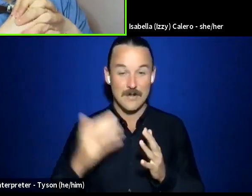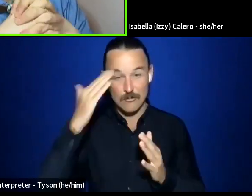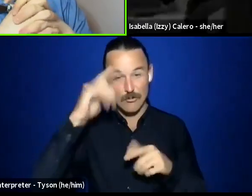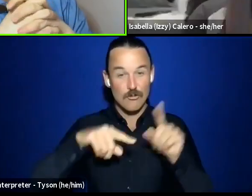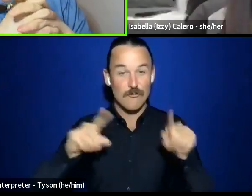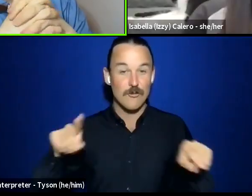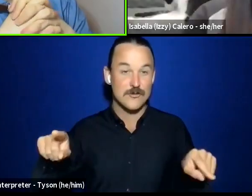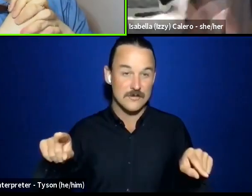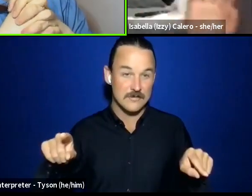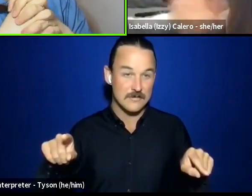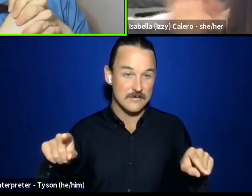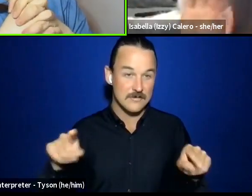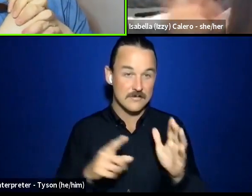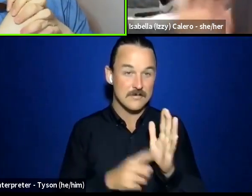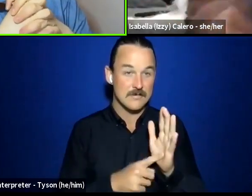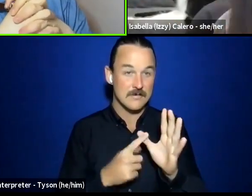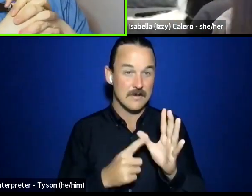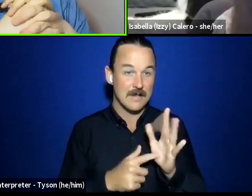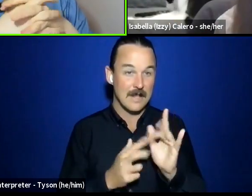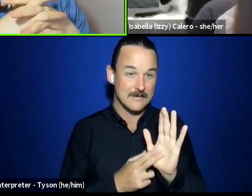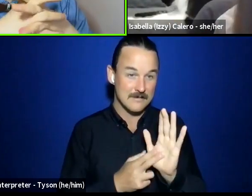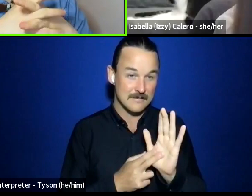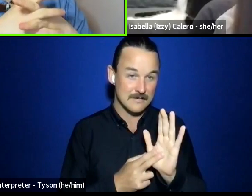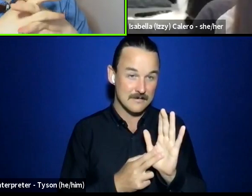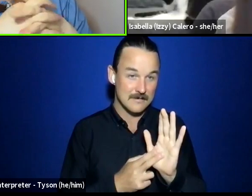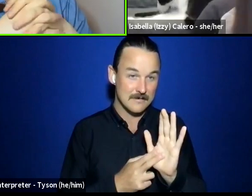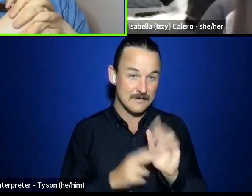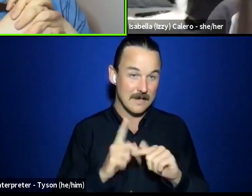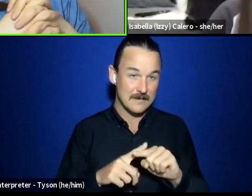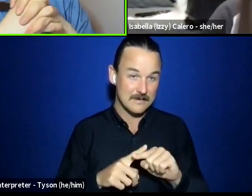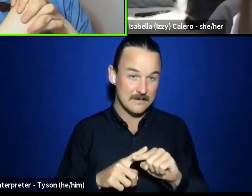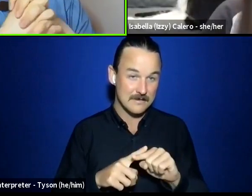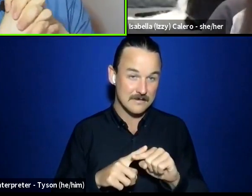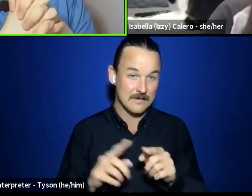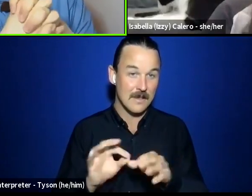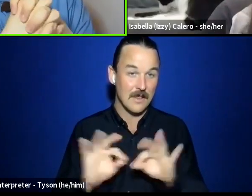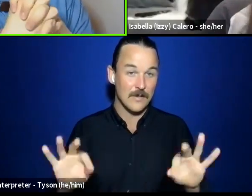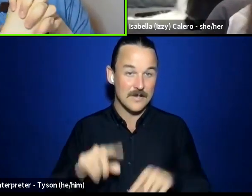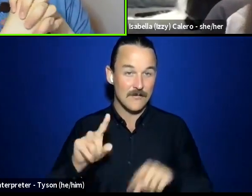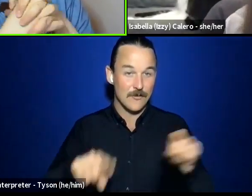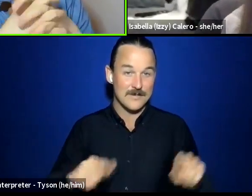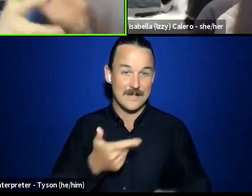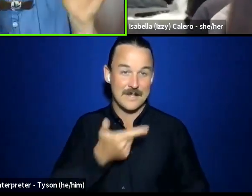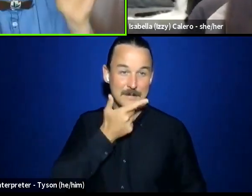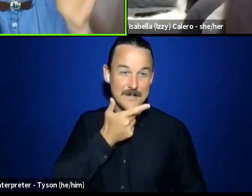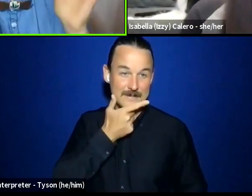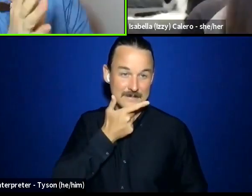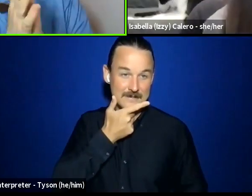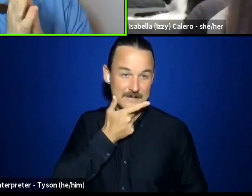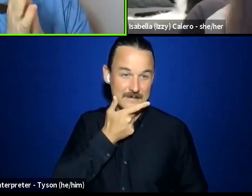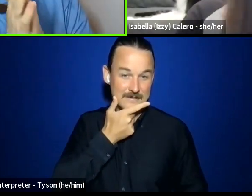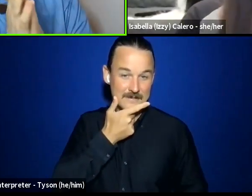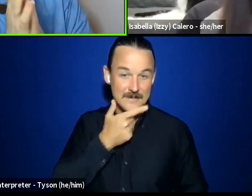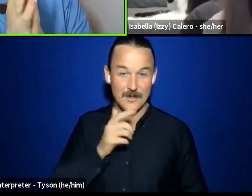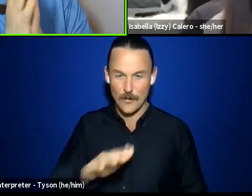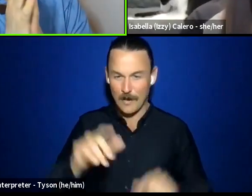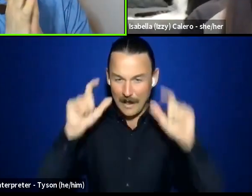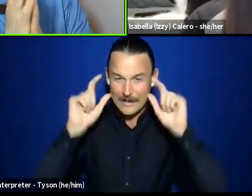he is a neuro diverse lot he is a neuro diverse latin next linguistically diverse lesbian. Easy Is he works as an excellent glasses easy. e is he